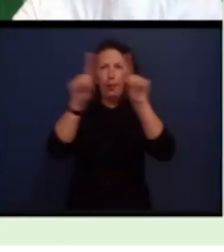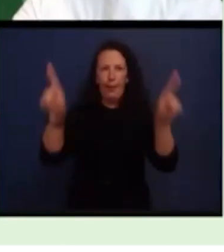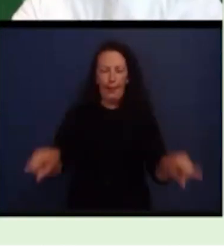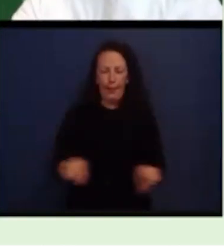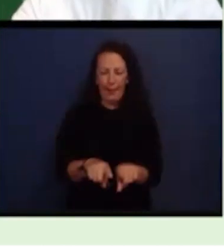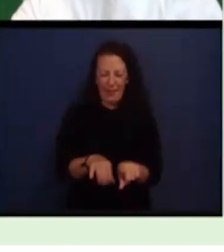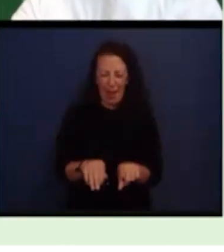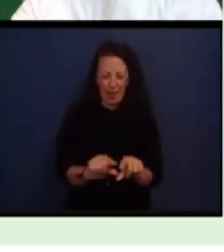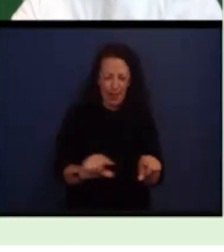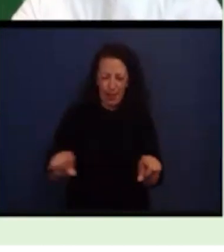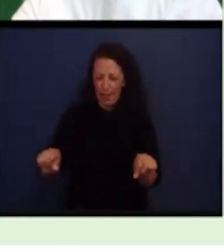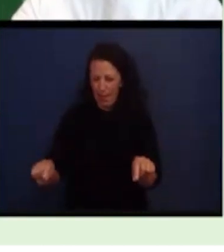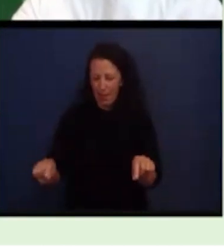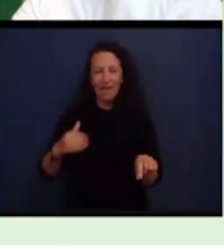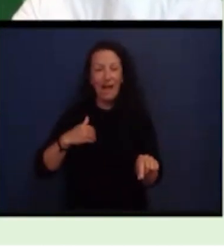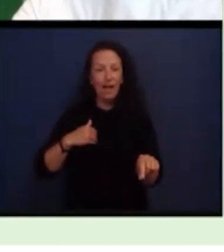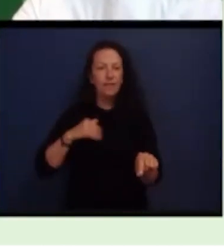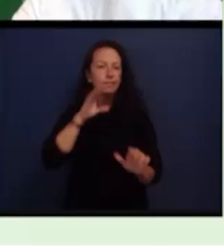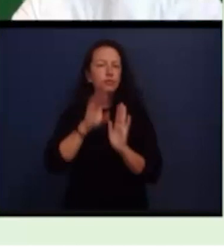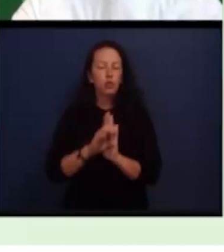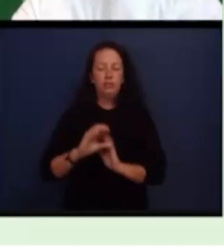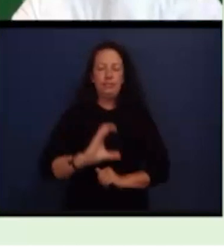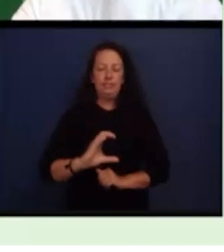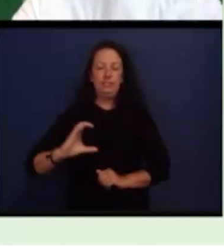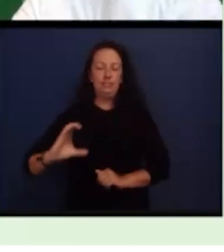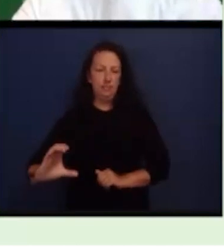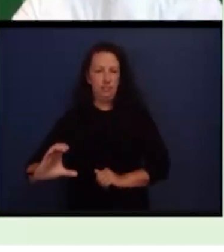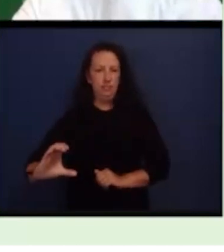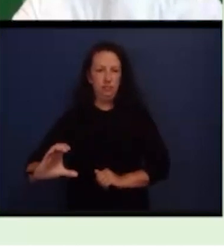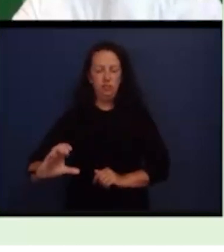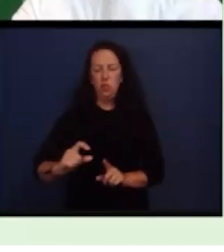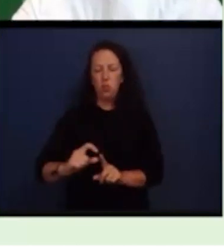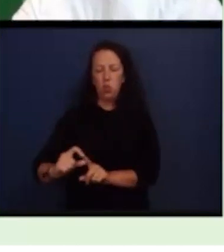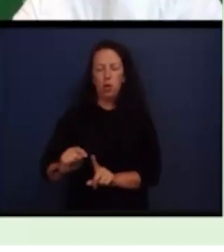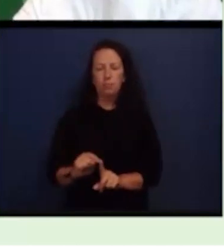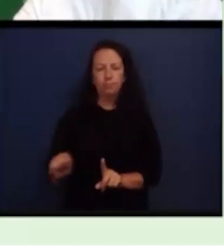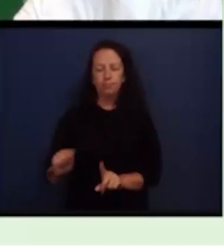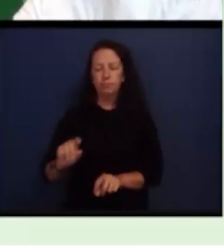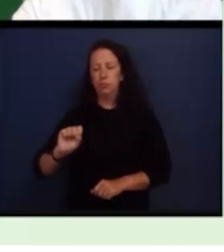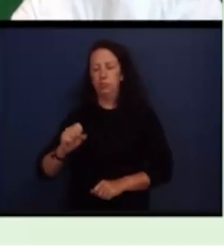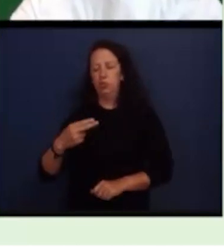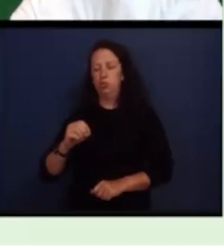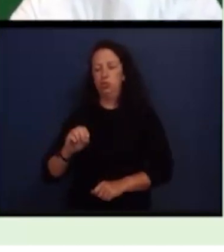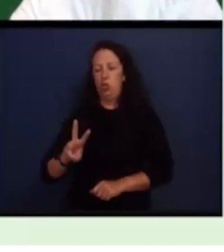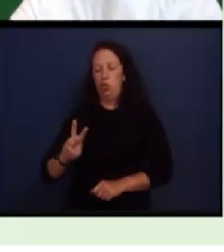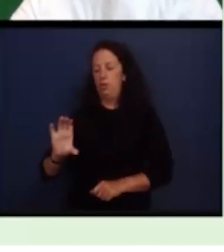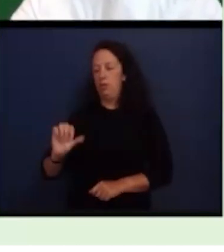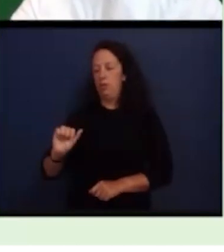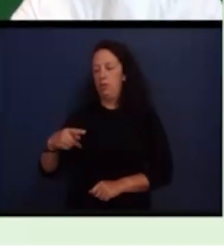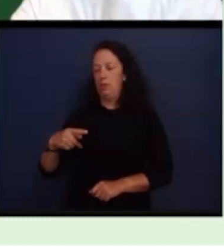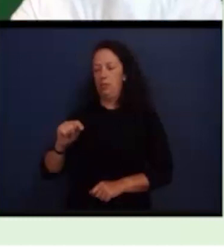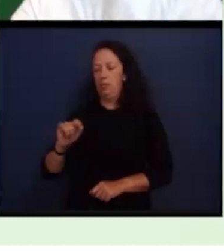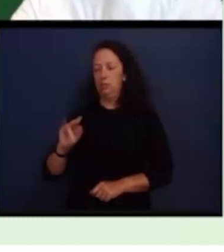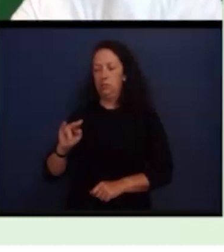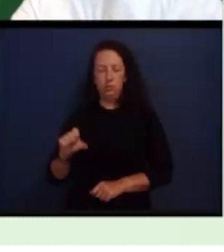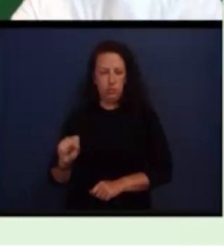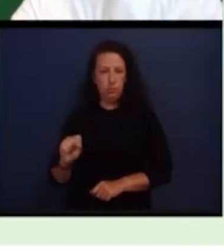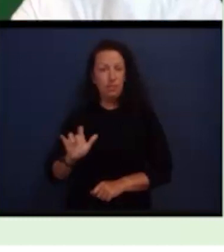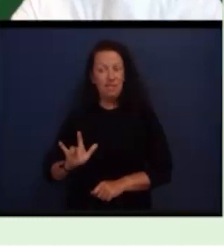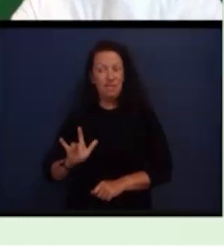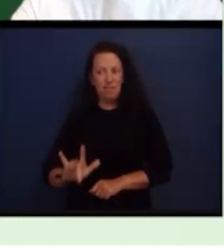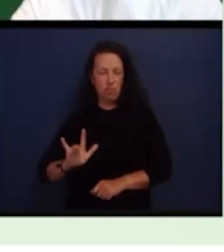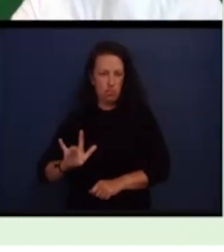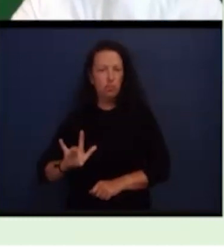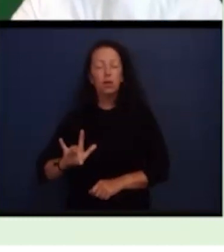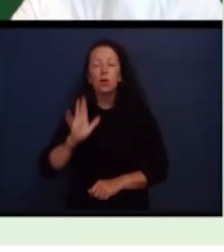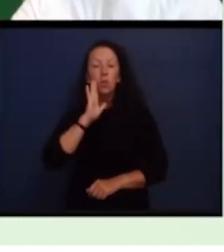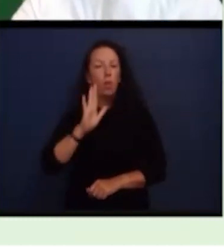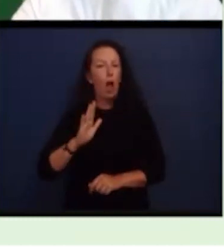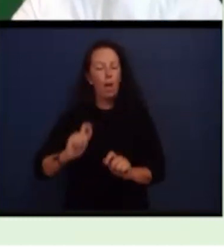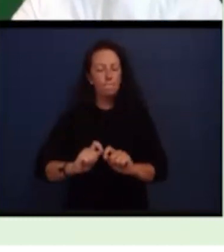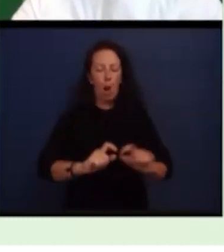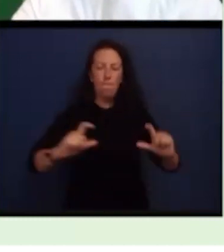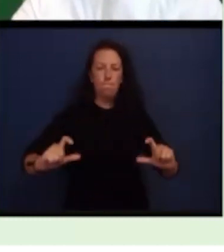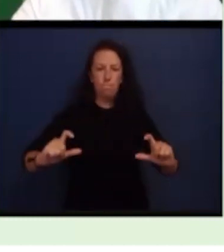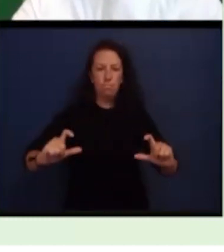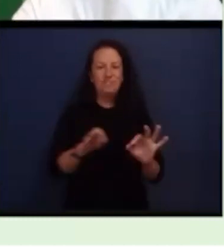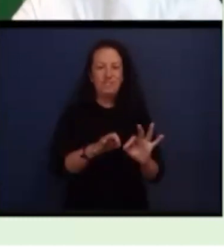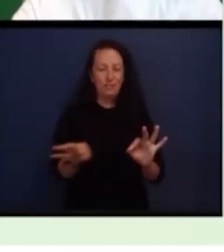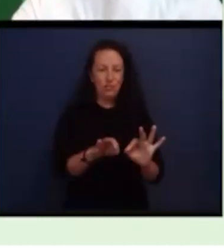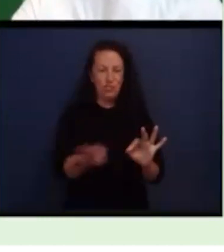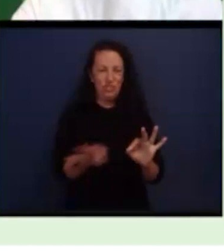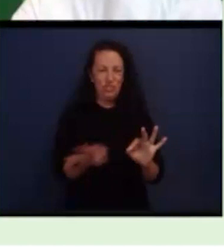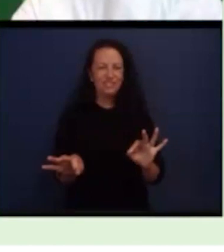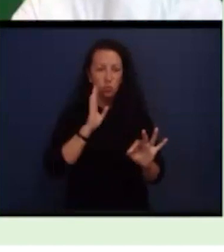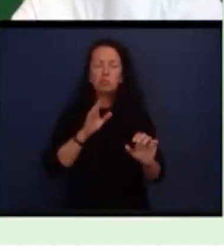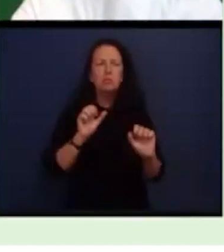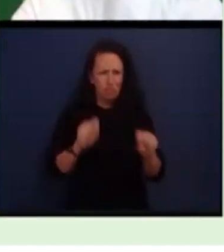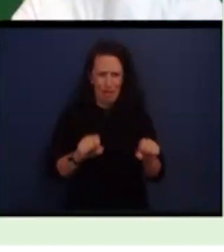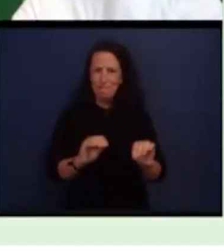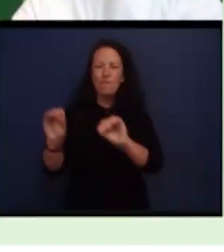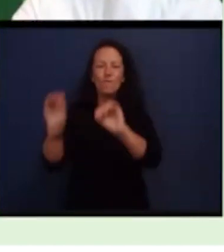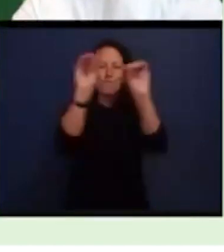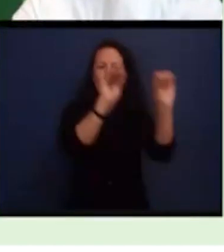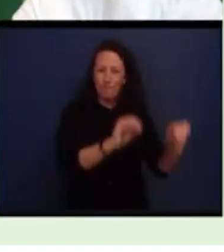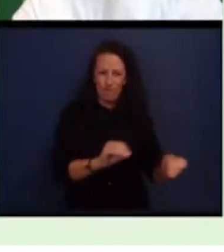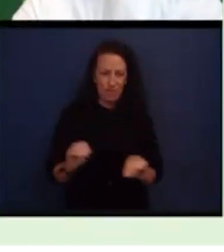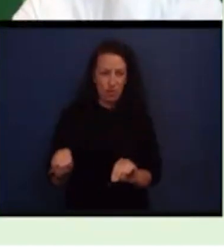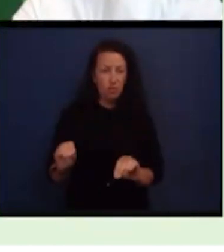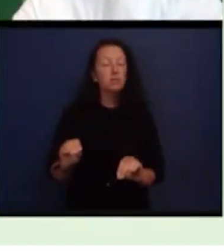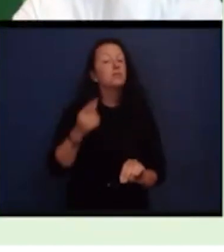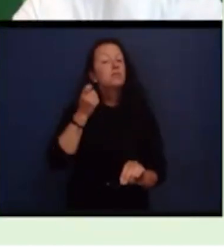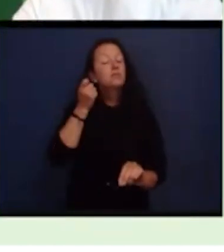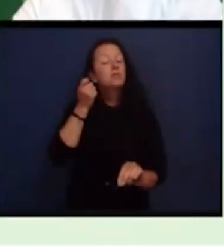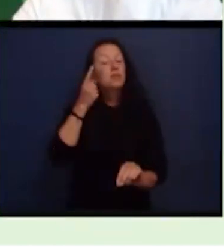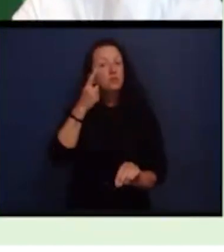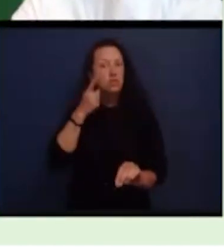It looks like a large CC with the words show captions written underneath. Click on that. The captions box will appear at the bottom of your screen and can be moved around the Zoom Webinar window so that you can select the best place to view the captions on your screen.